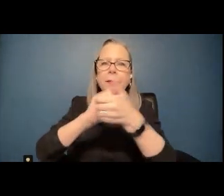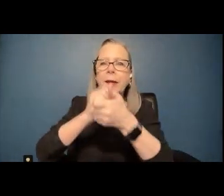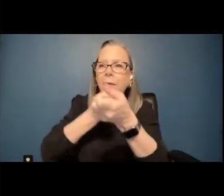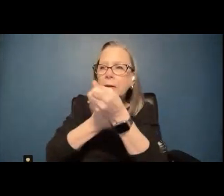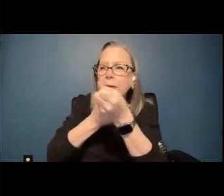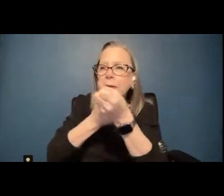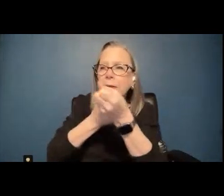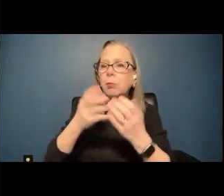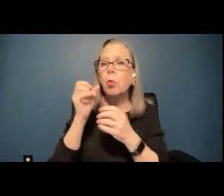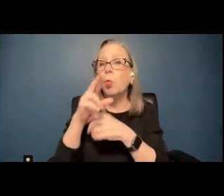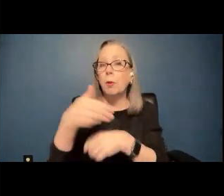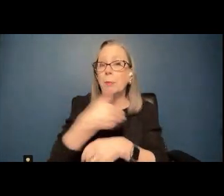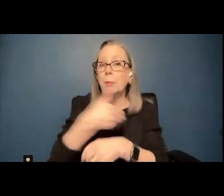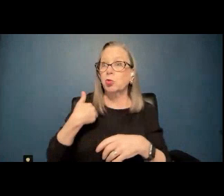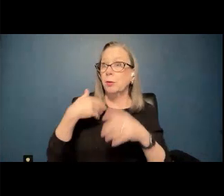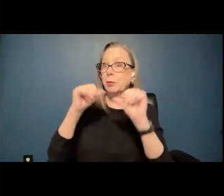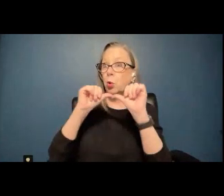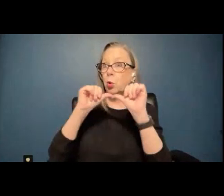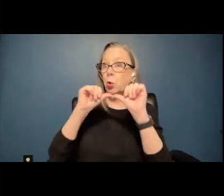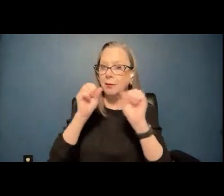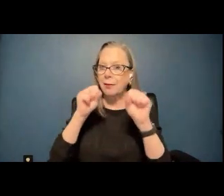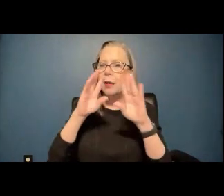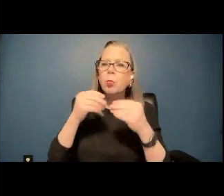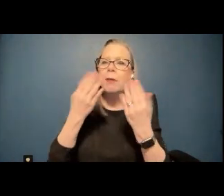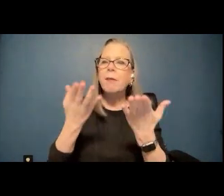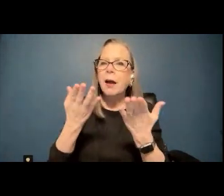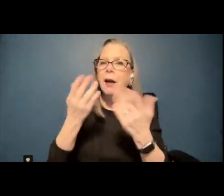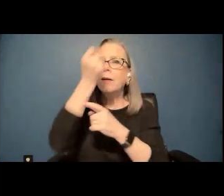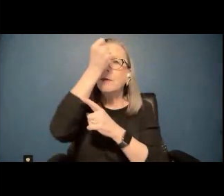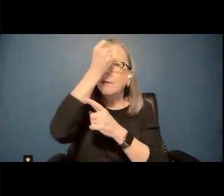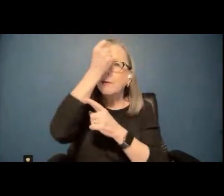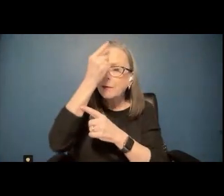membership associations who can help provide insight into priorities and data needs.